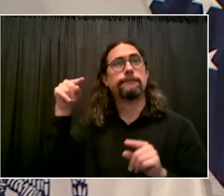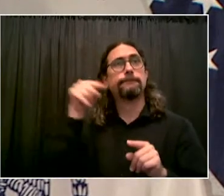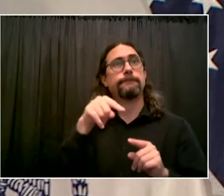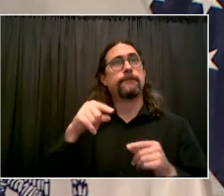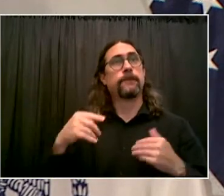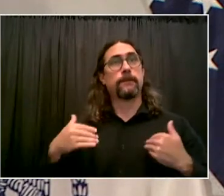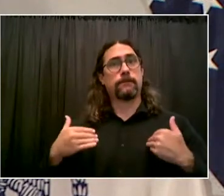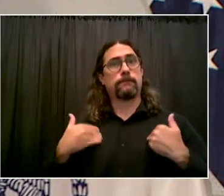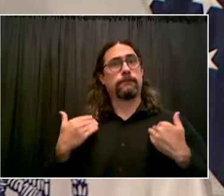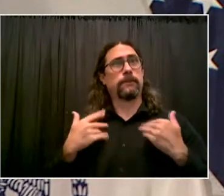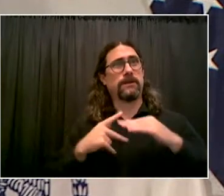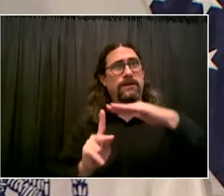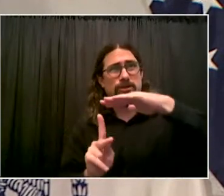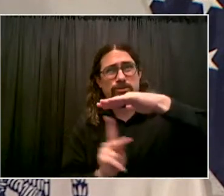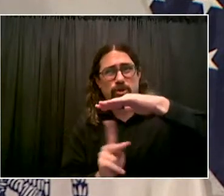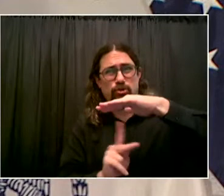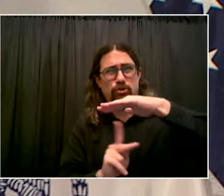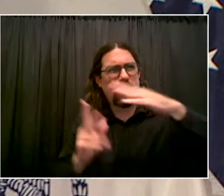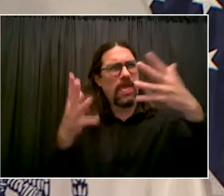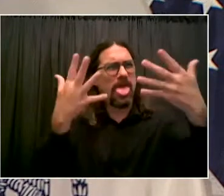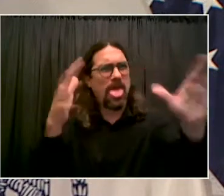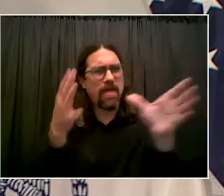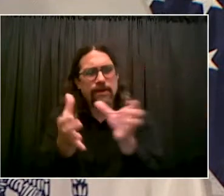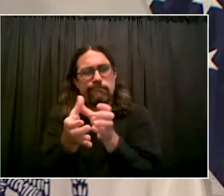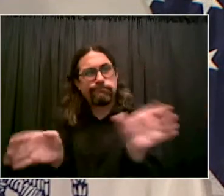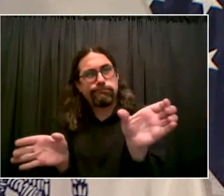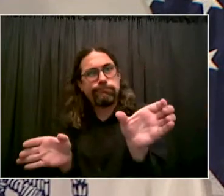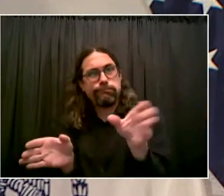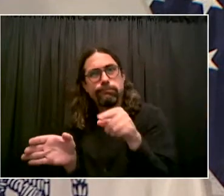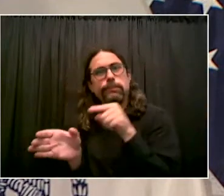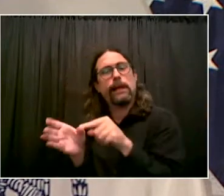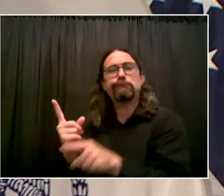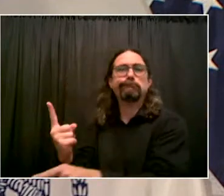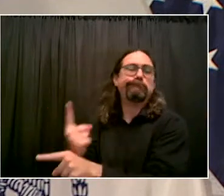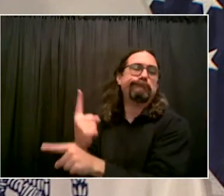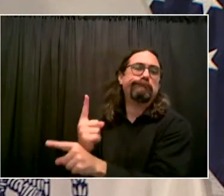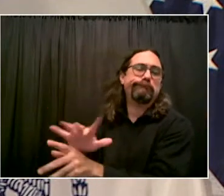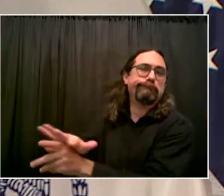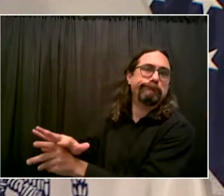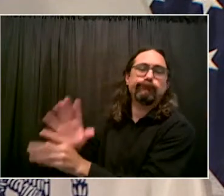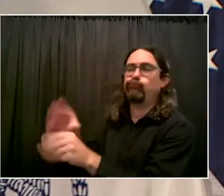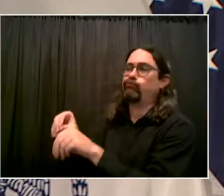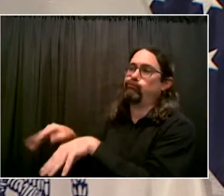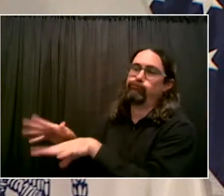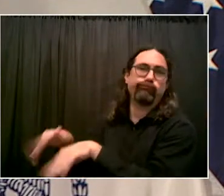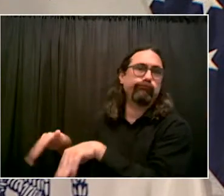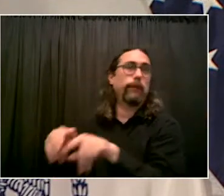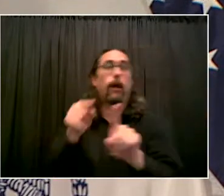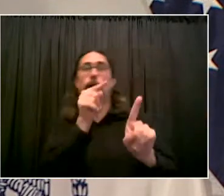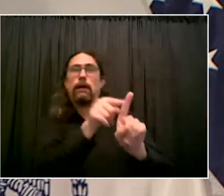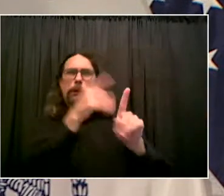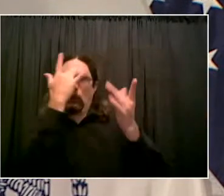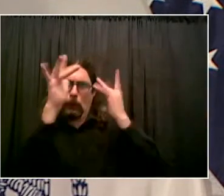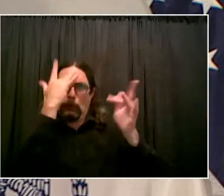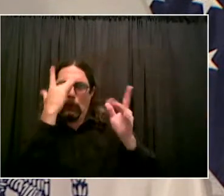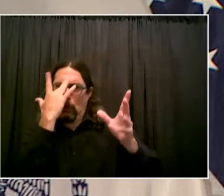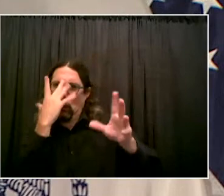CHILDREN, KINDERGARTNERS IN TWO DIFFERENT TIERS OF